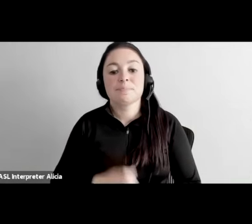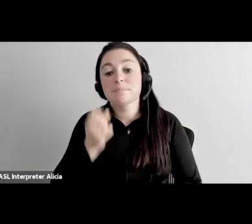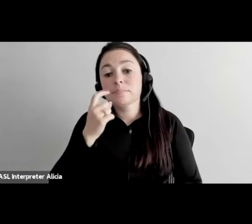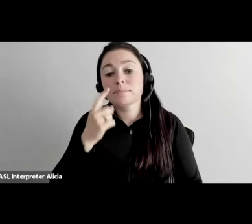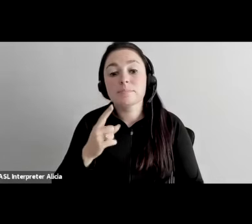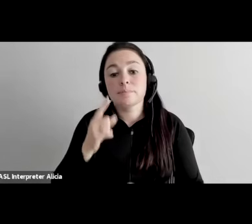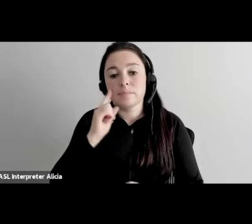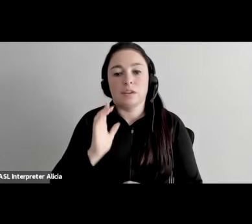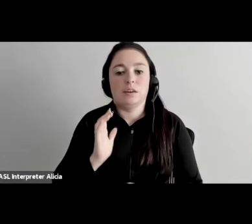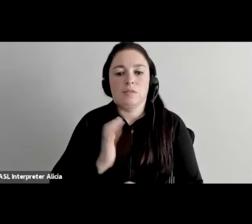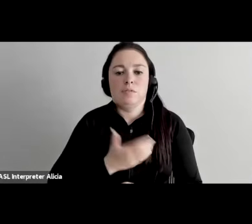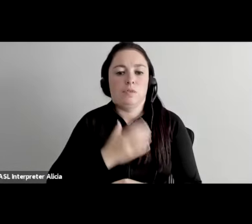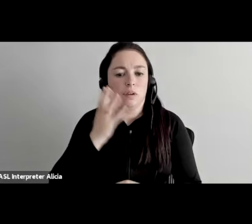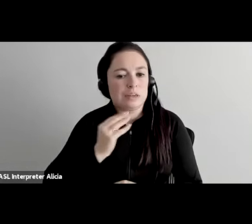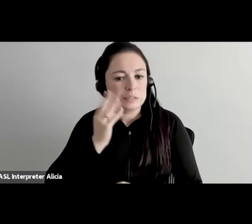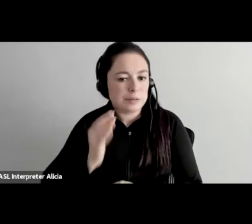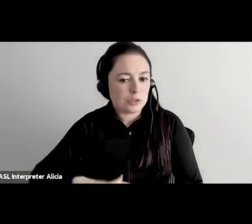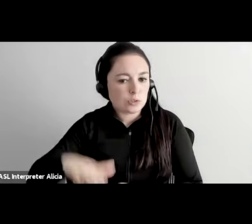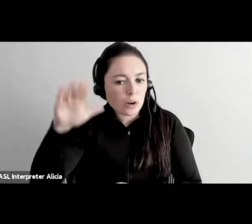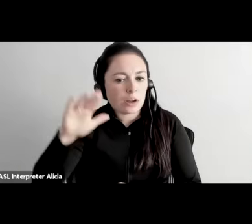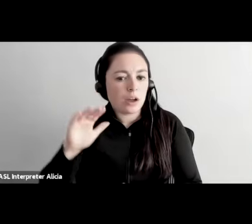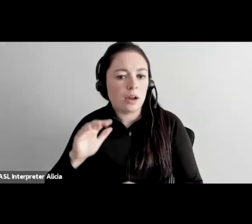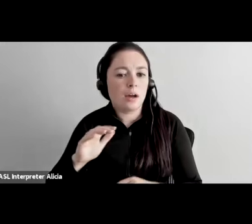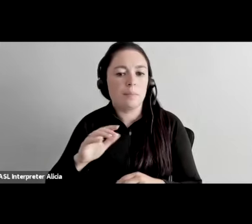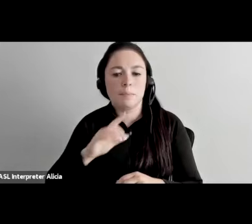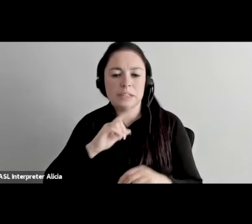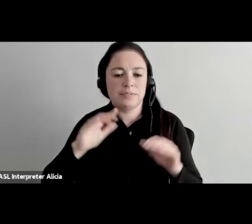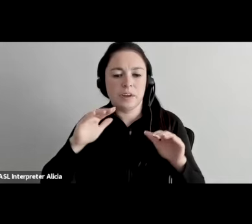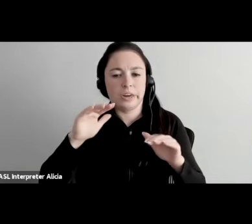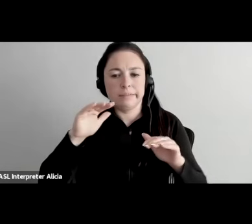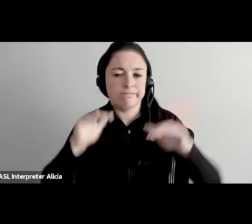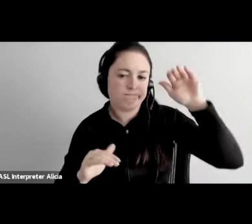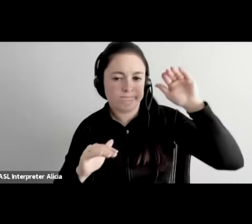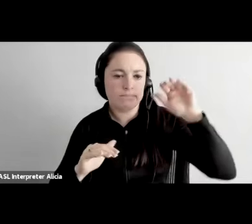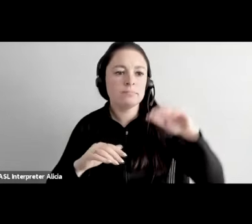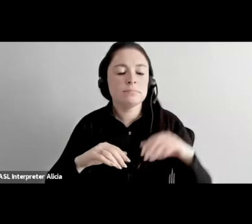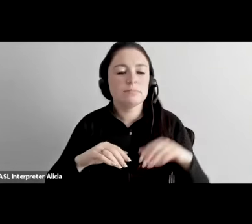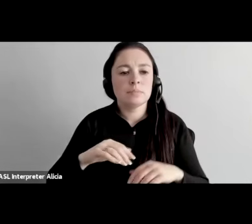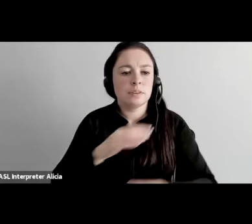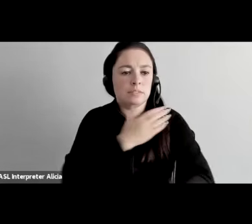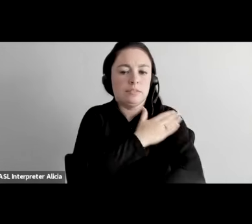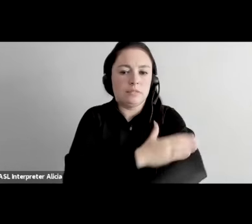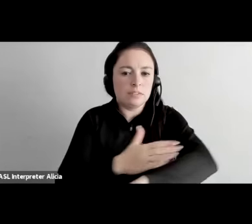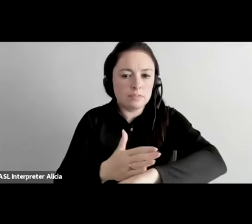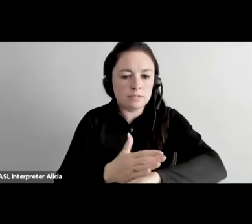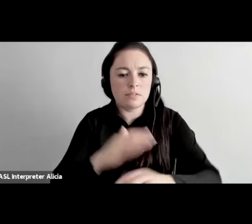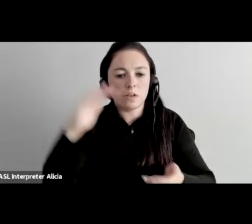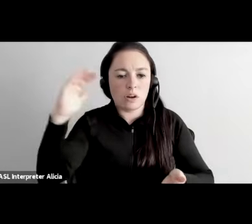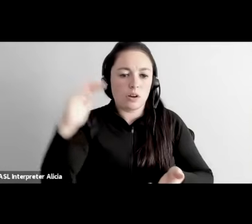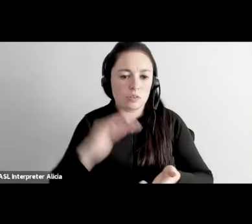and our arms and legs are much shorter than average, our heads are slightly larger, our torsos are